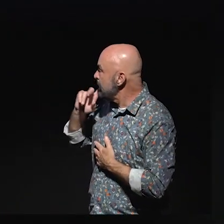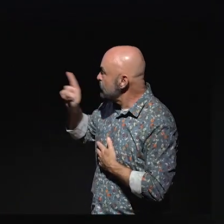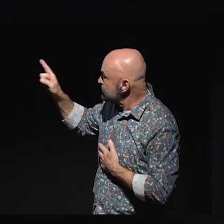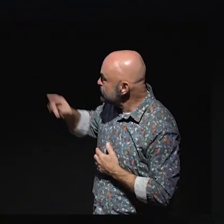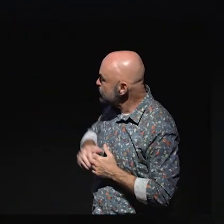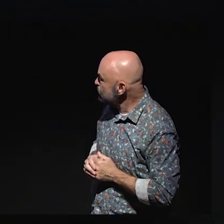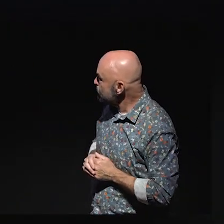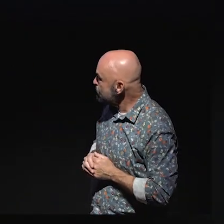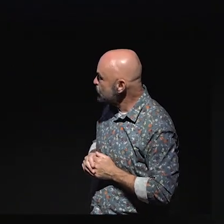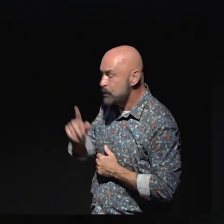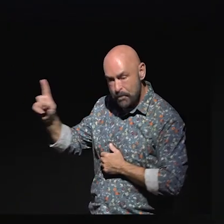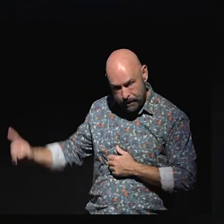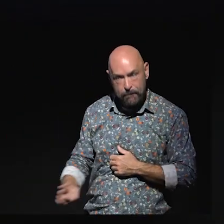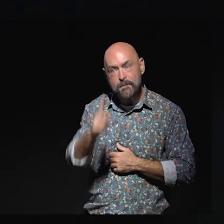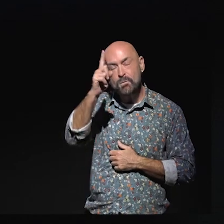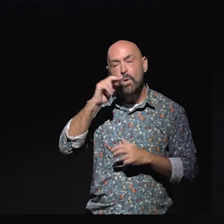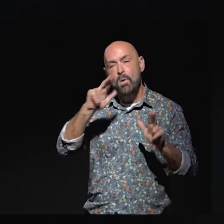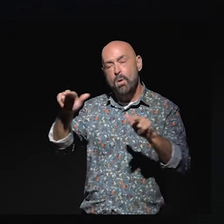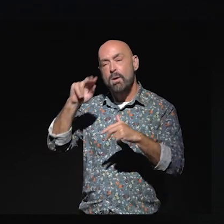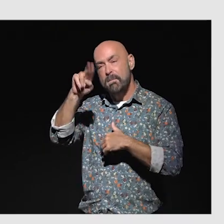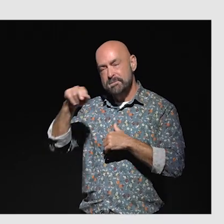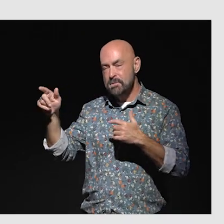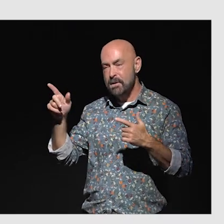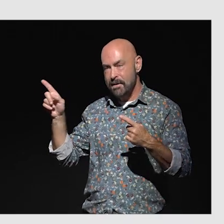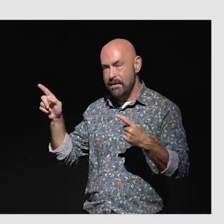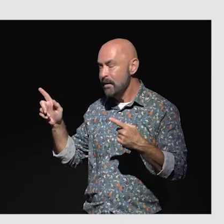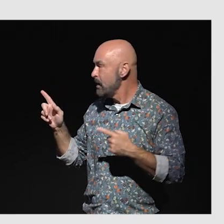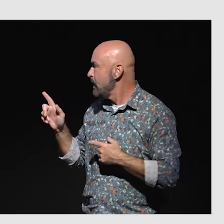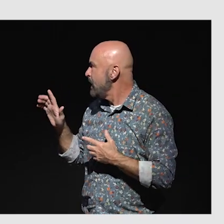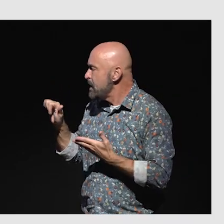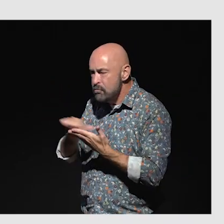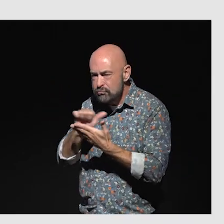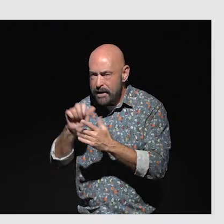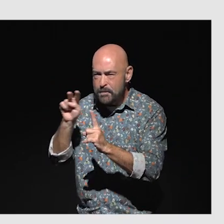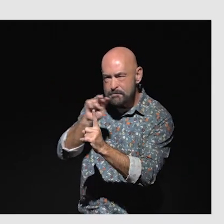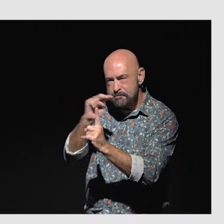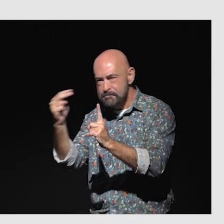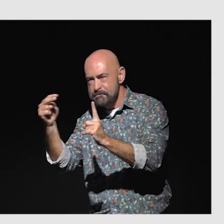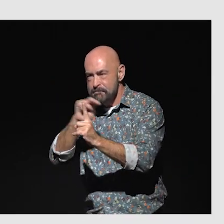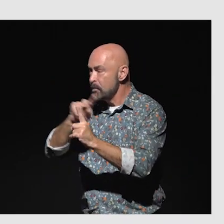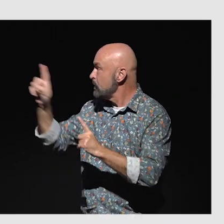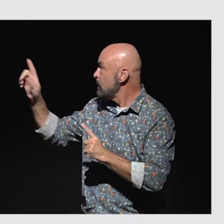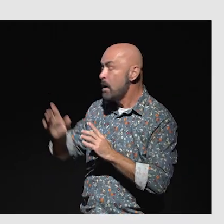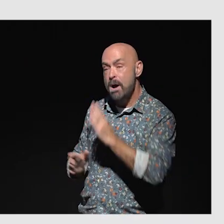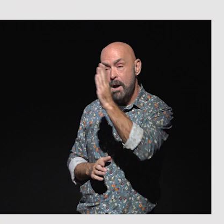when you go upstairs and look at the picture, work to get the right angle. On the upper left,